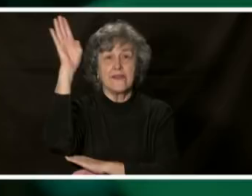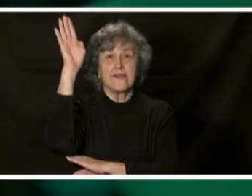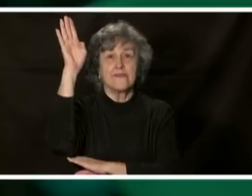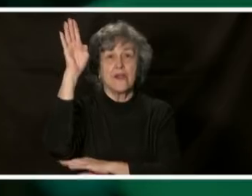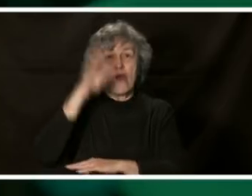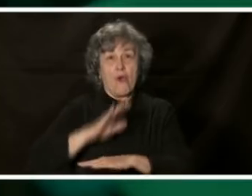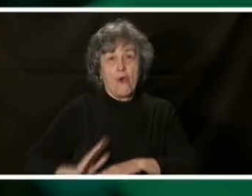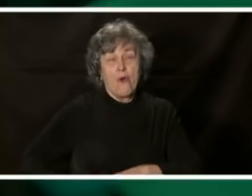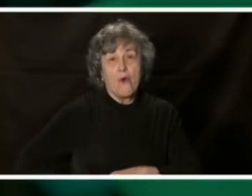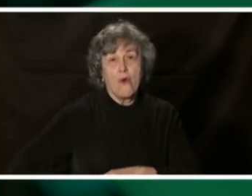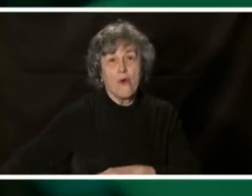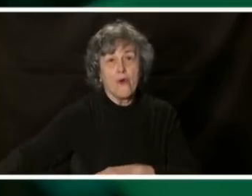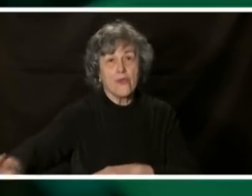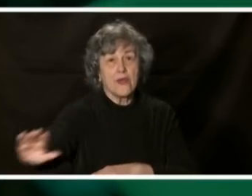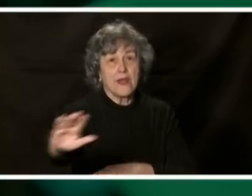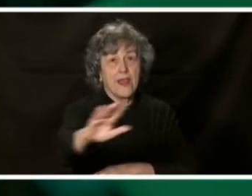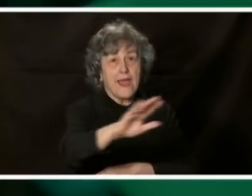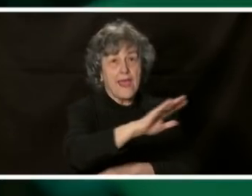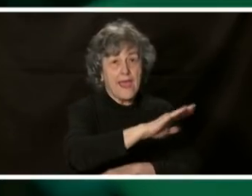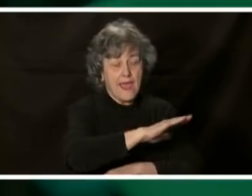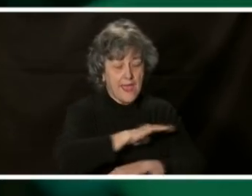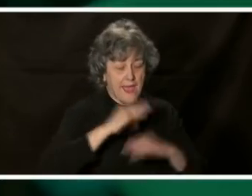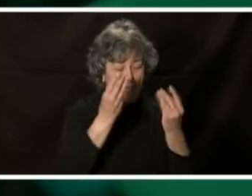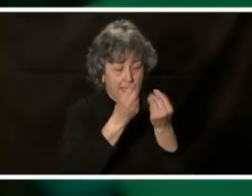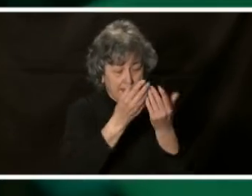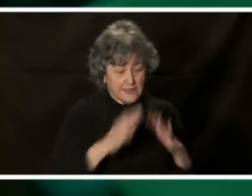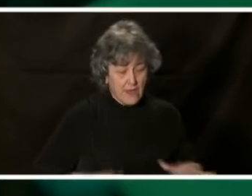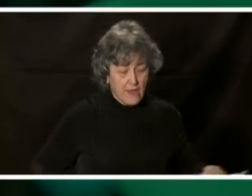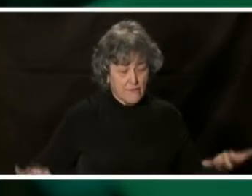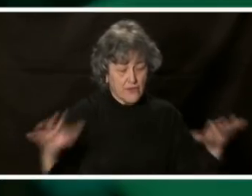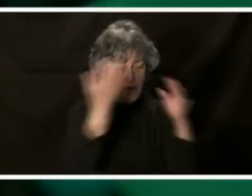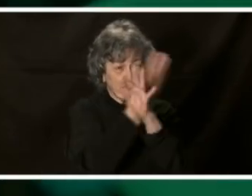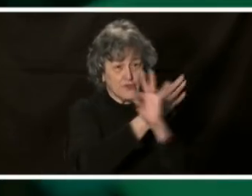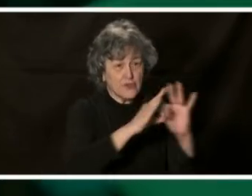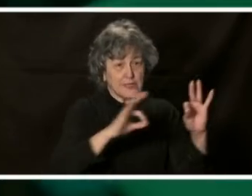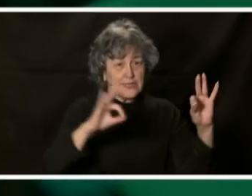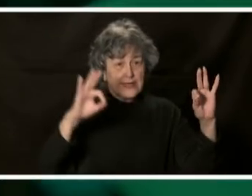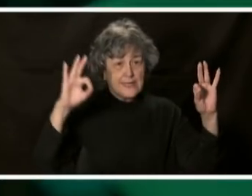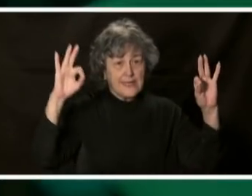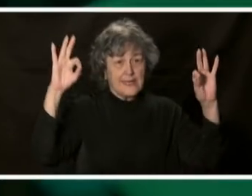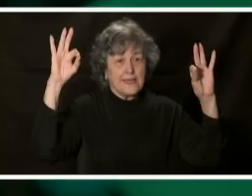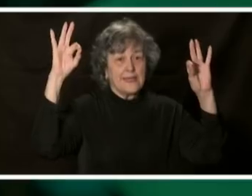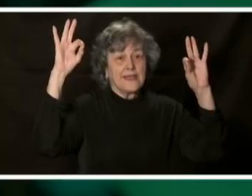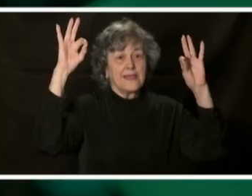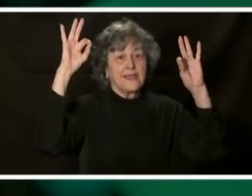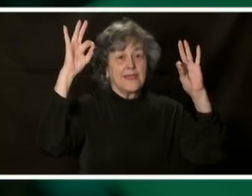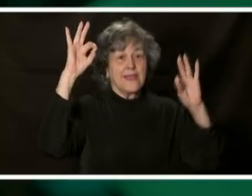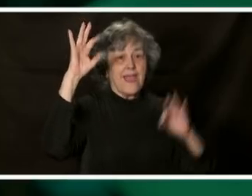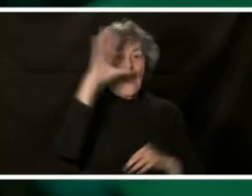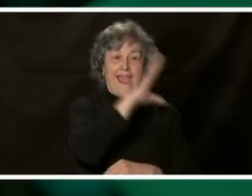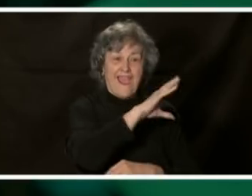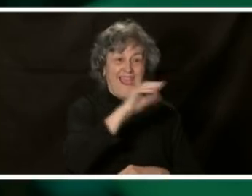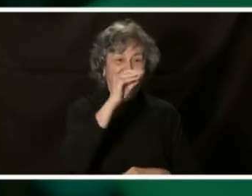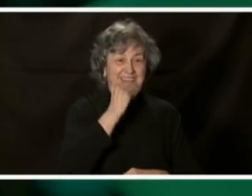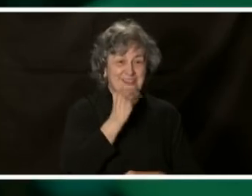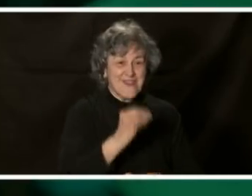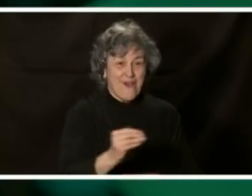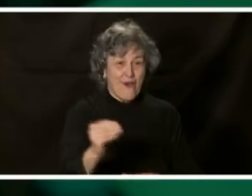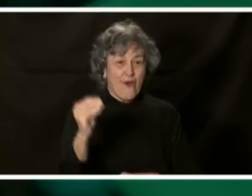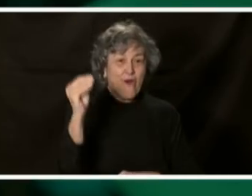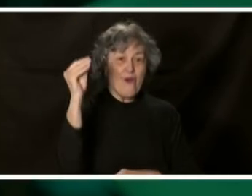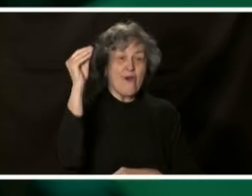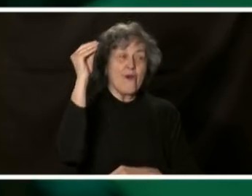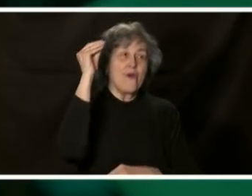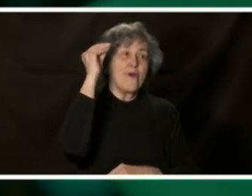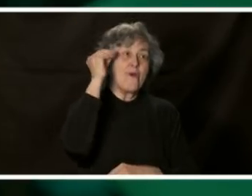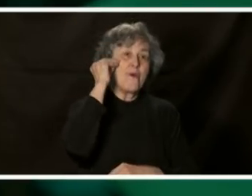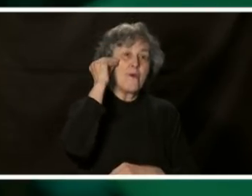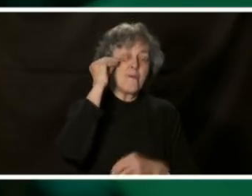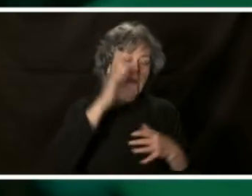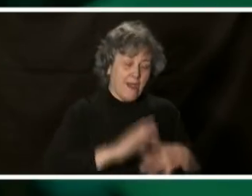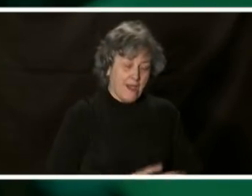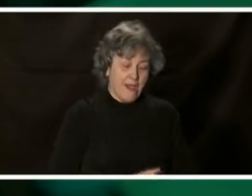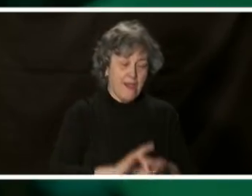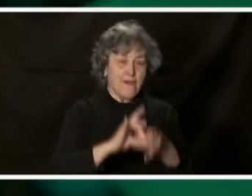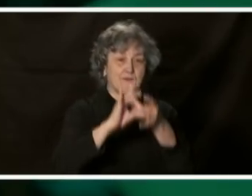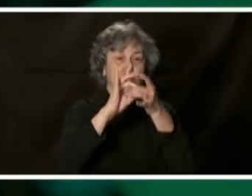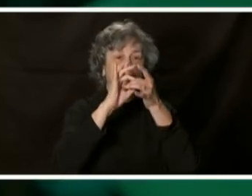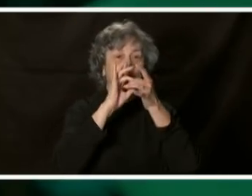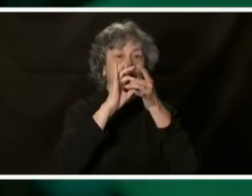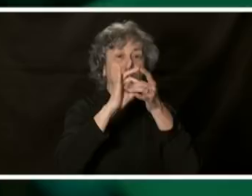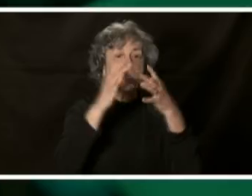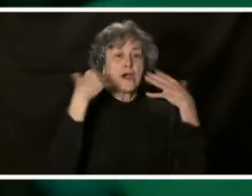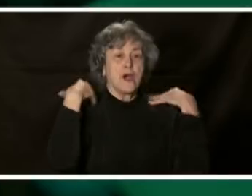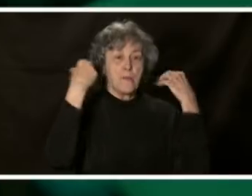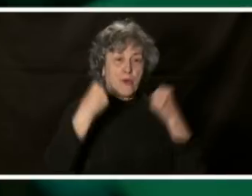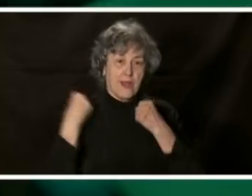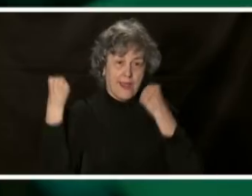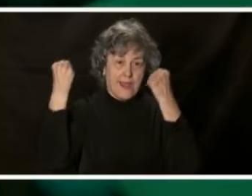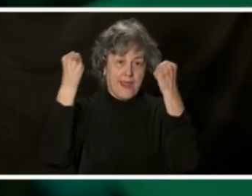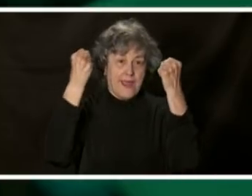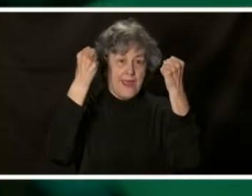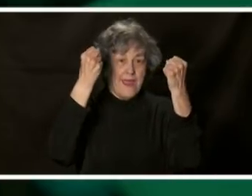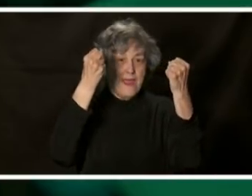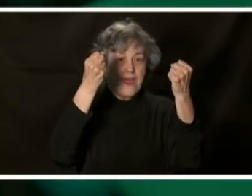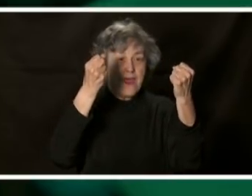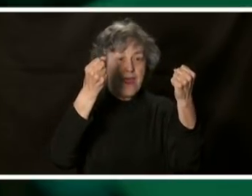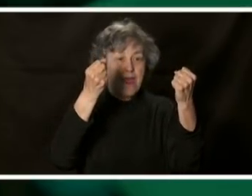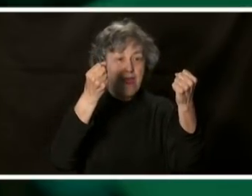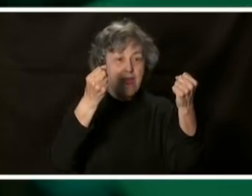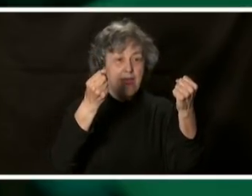O'ER THE LAND OF THE FREE AND THE HOME OF THE BRAVE?